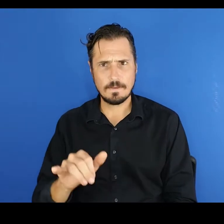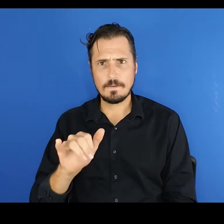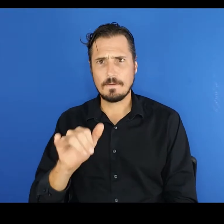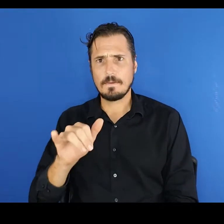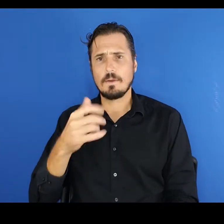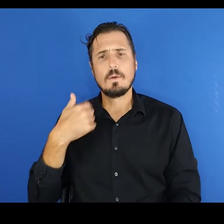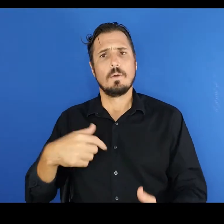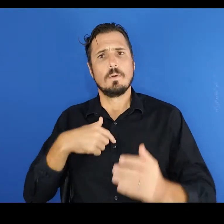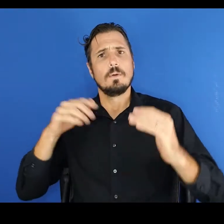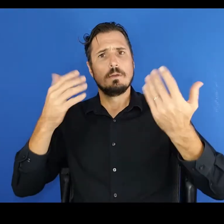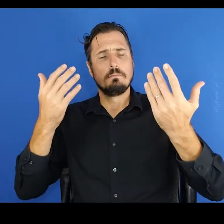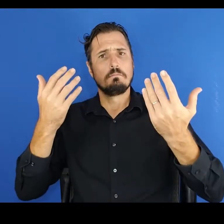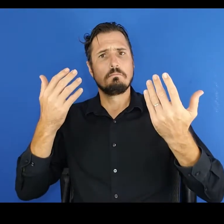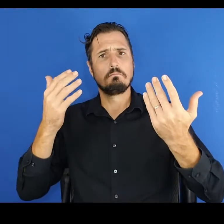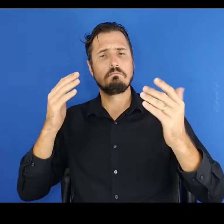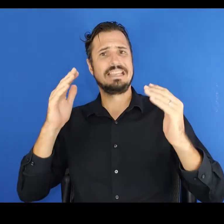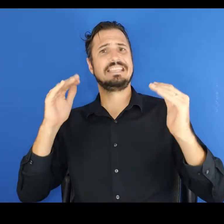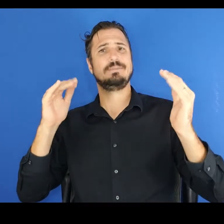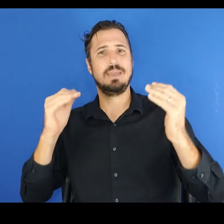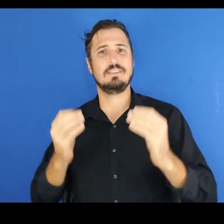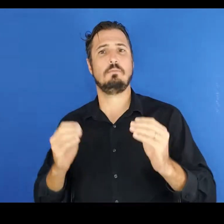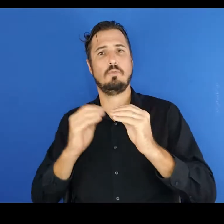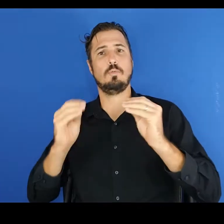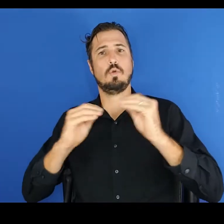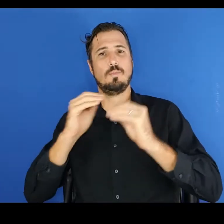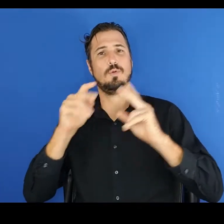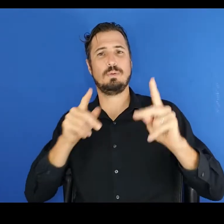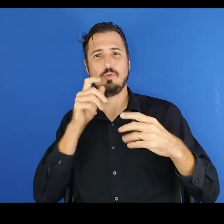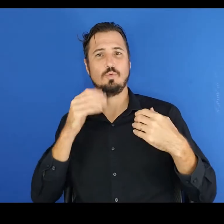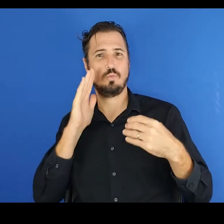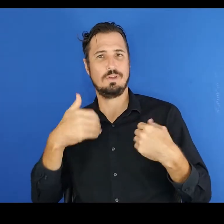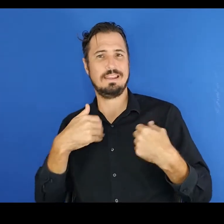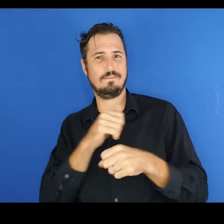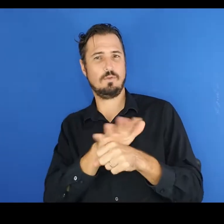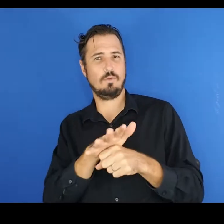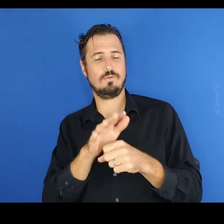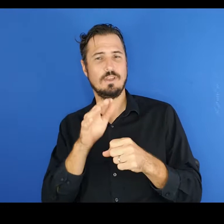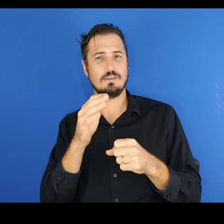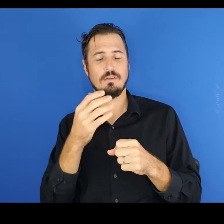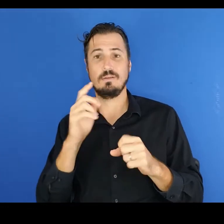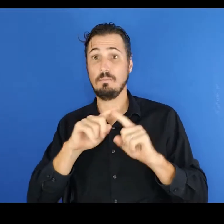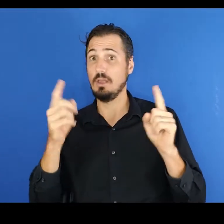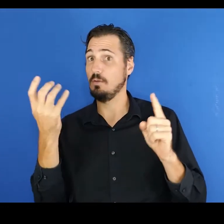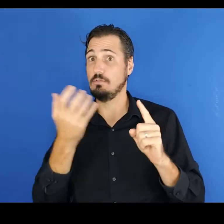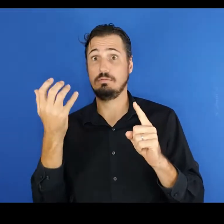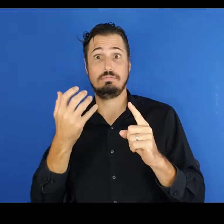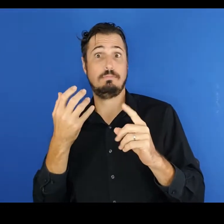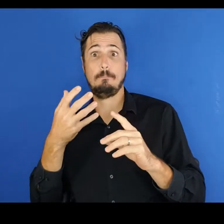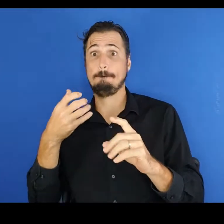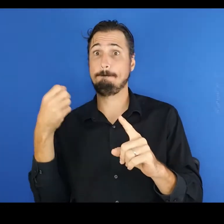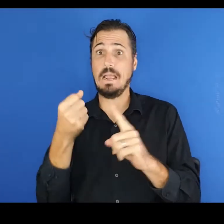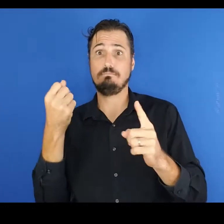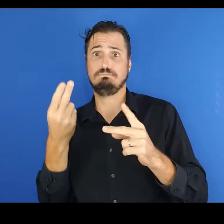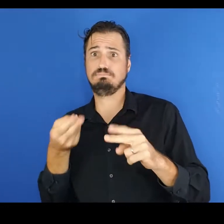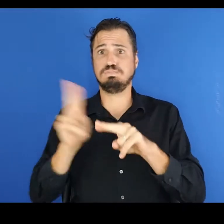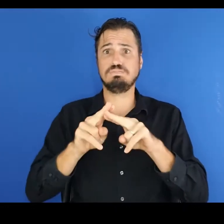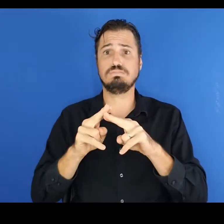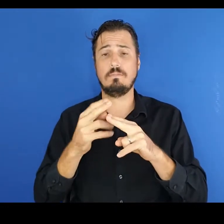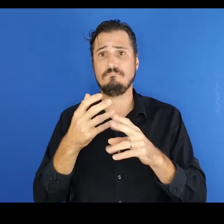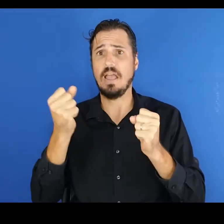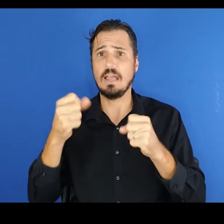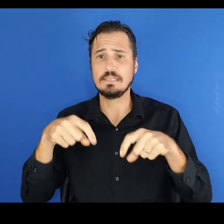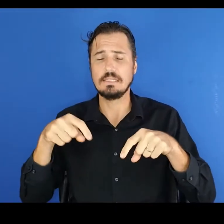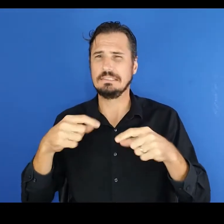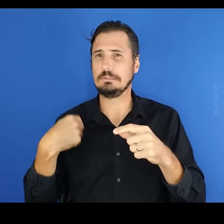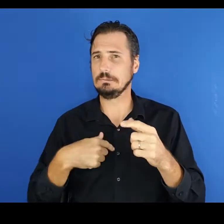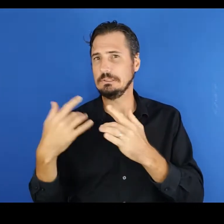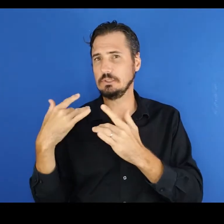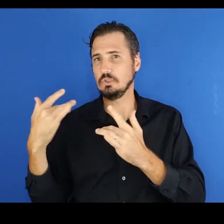The rise in case counts were anticipated as we opted back into Safe Travels but the sudden and sharp spike in cases is deeply concerning.